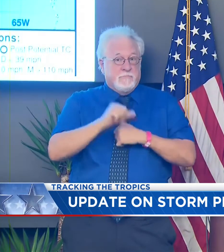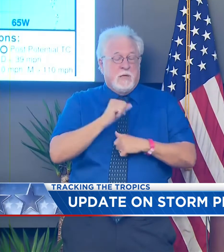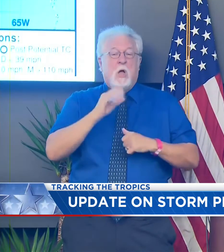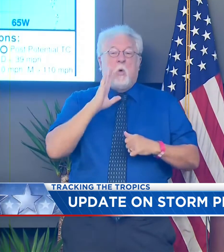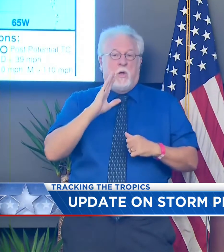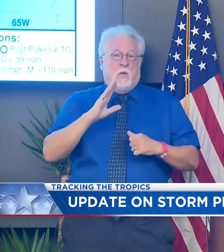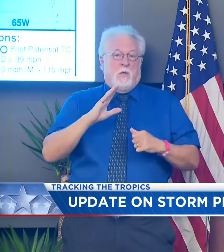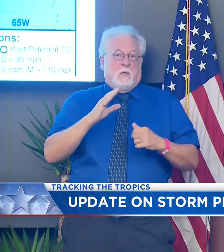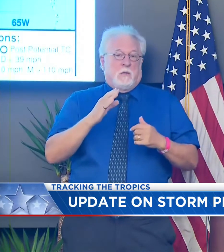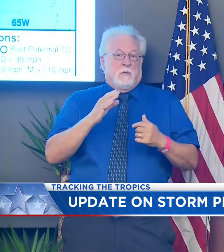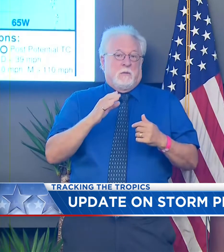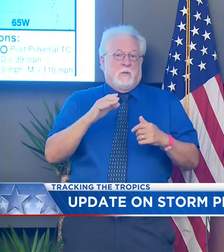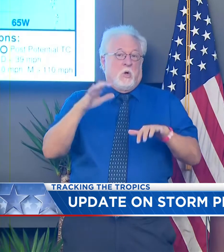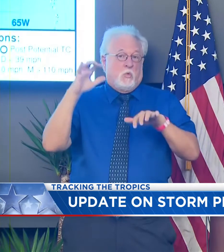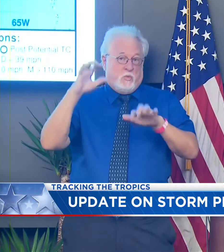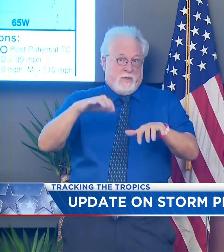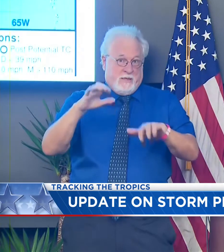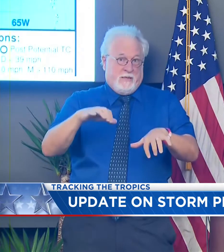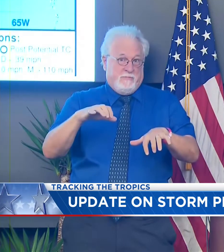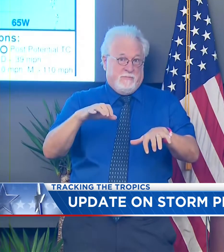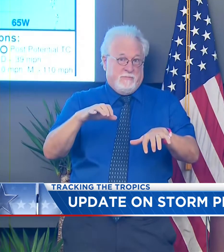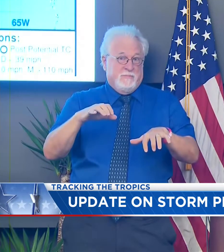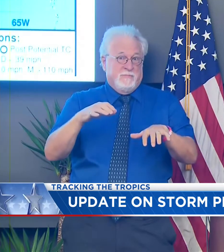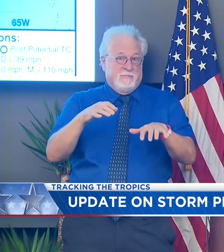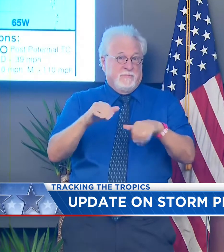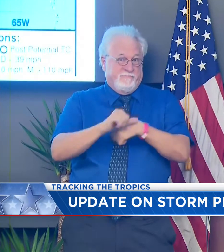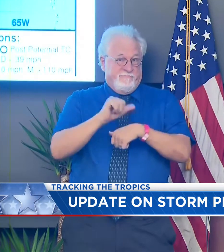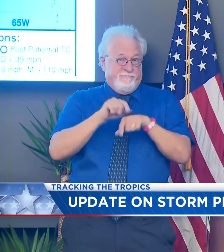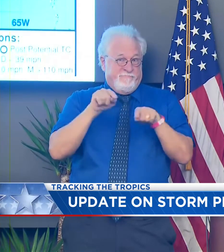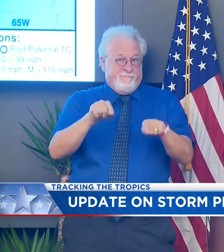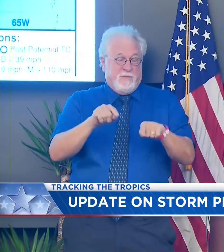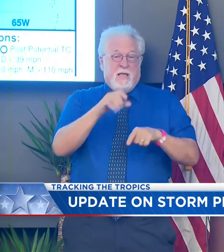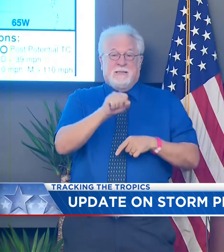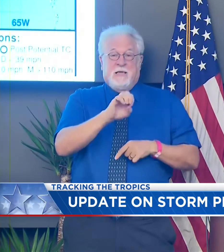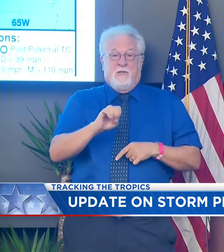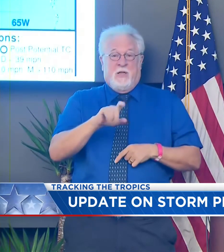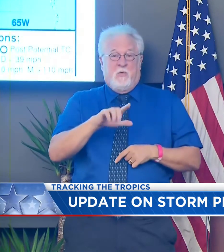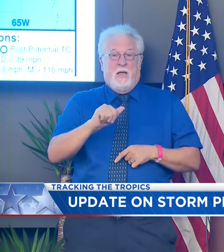PROPERTY BUT ALSO THEIR LIVES. AND SO WITH THIS STORM, THOUGH THE WINDS MAY NOT BE THE GREATEST THREAT, THERE WILL BE A